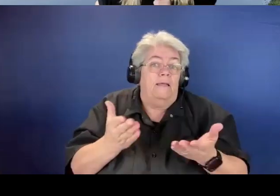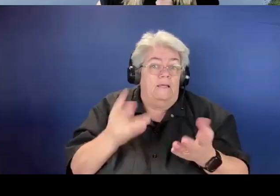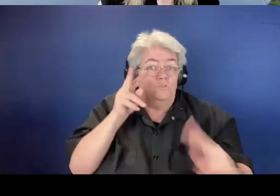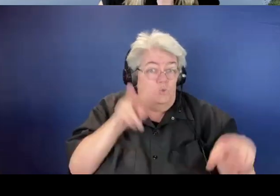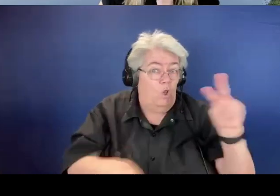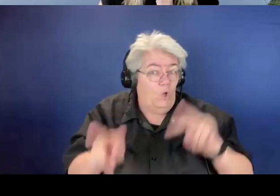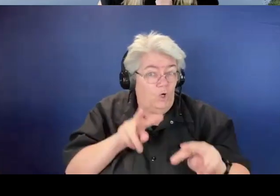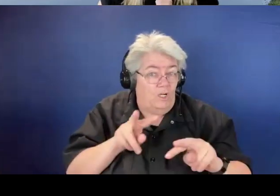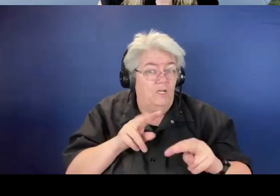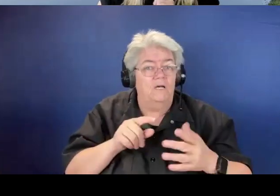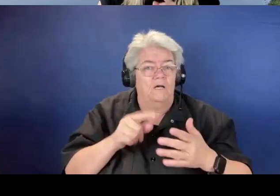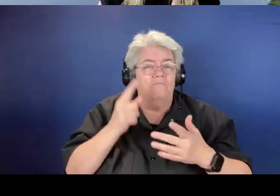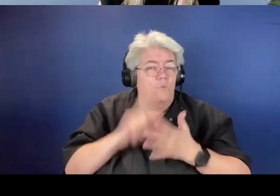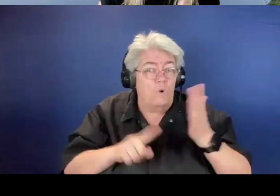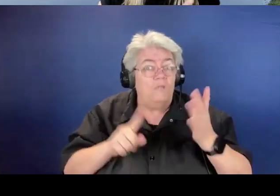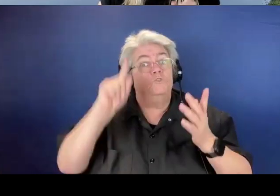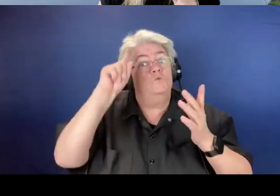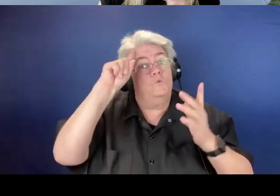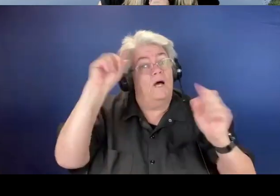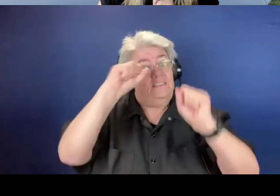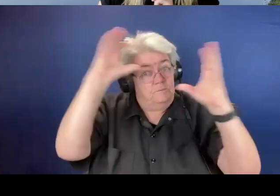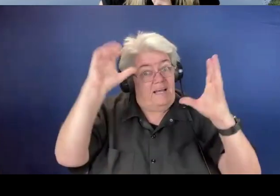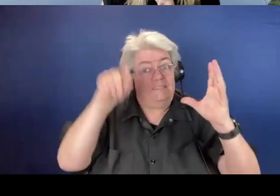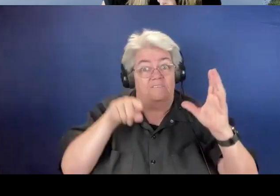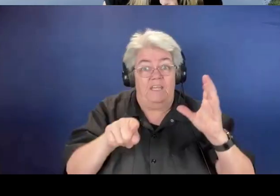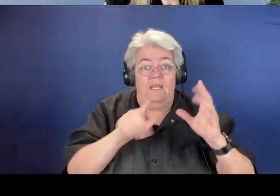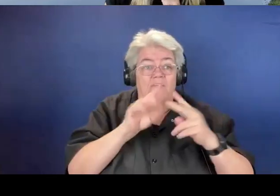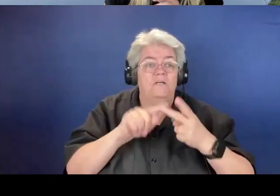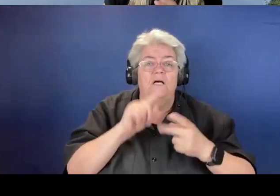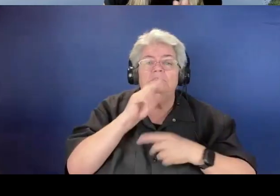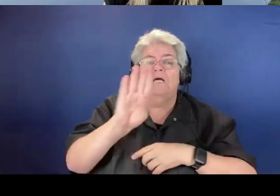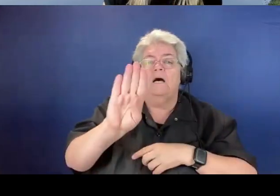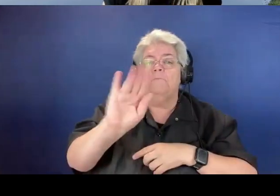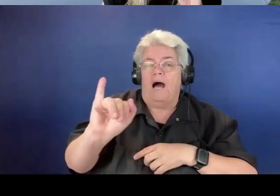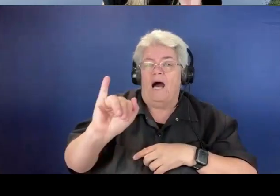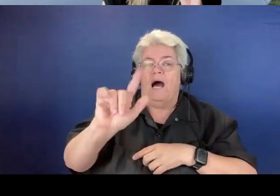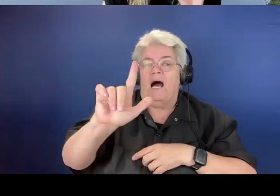written at the bottom of this slide. it's a book called Bilinguistics.